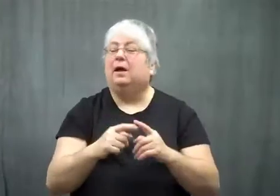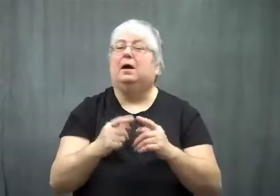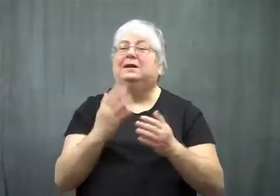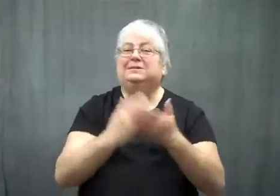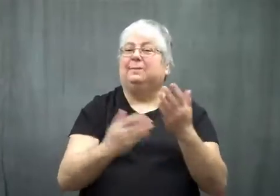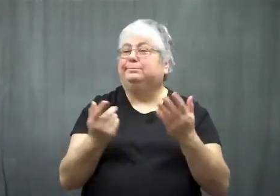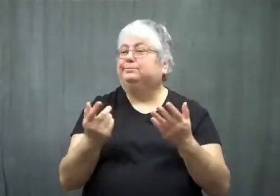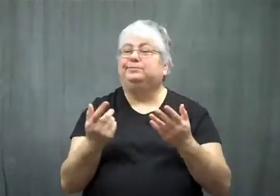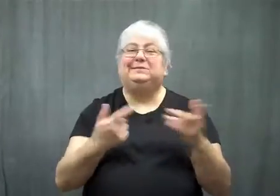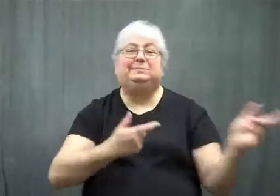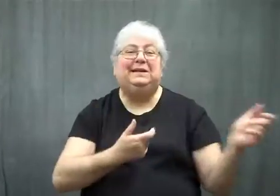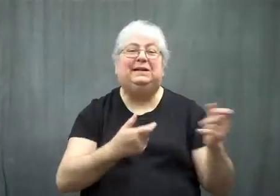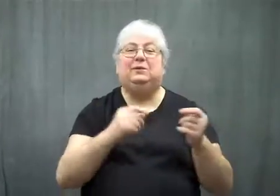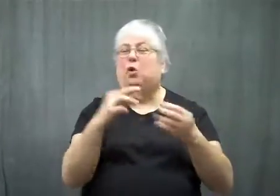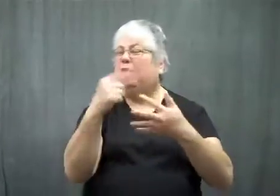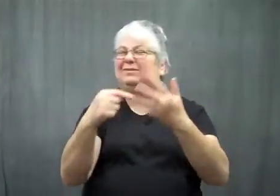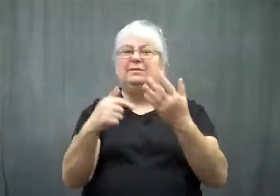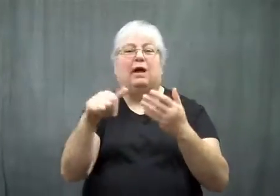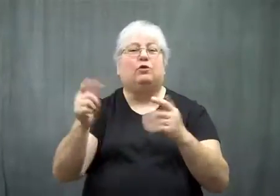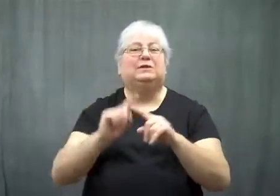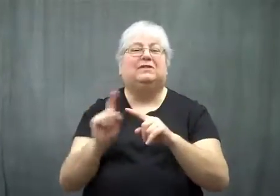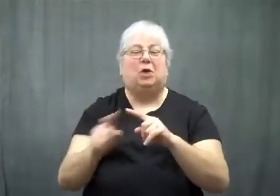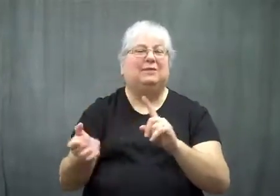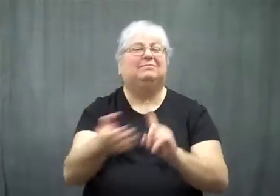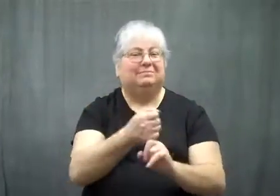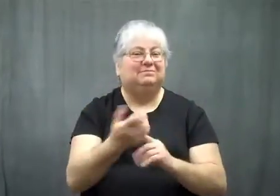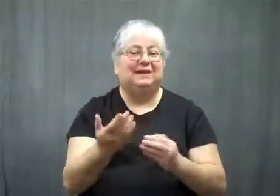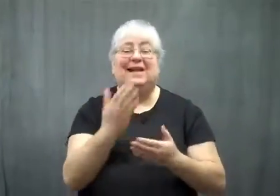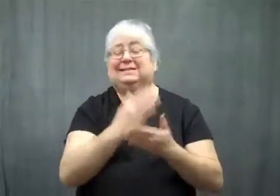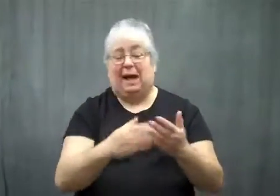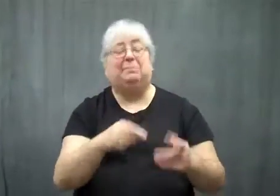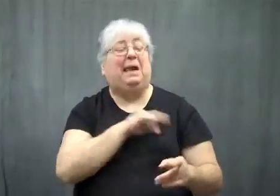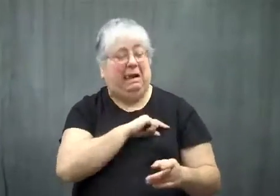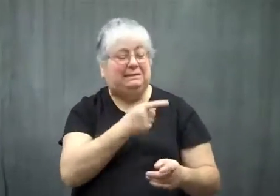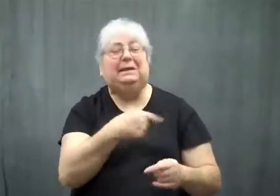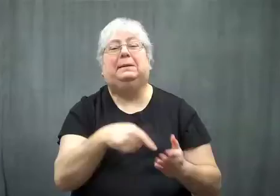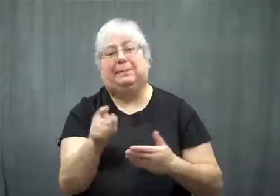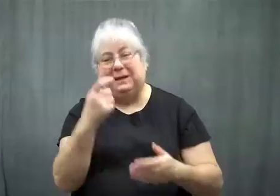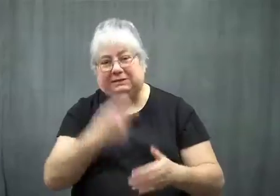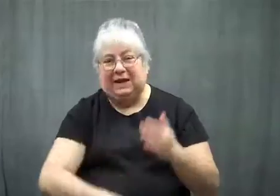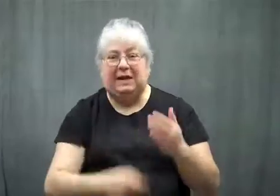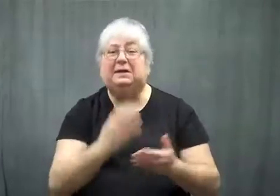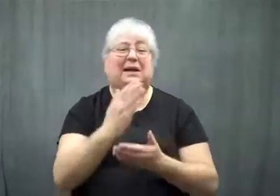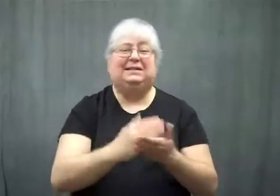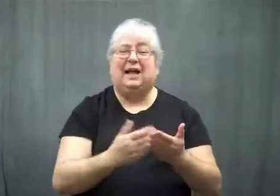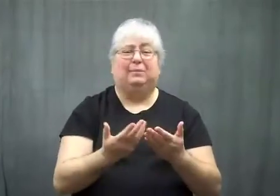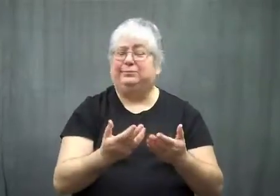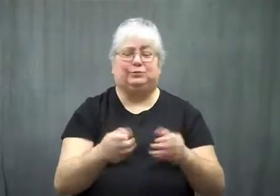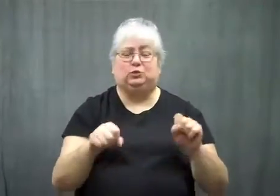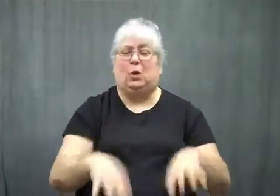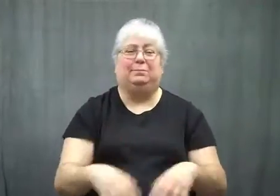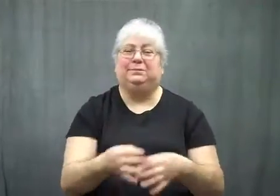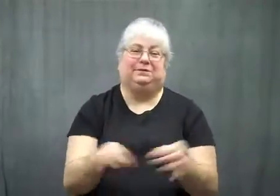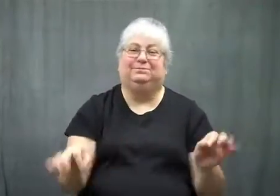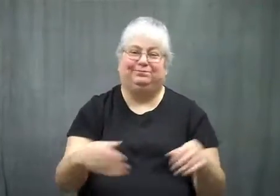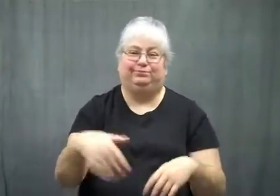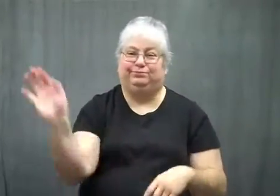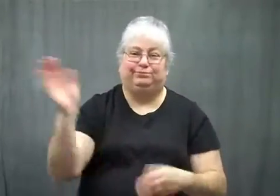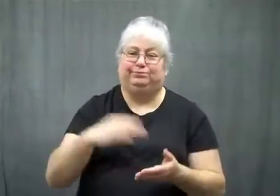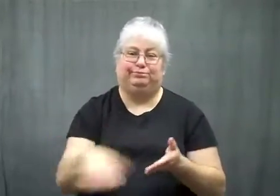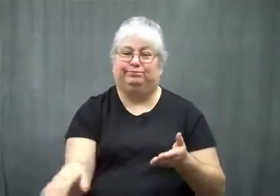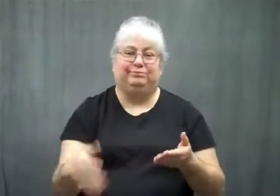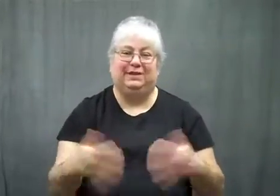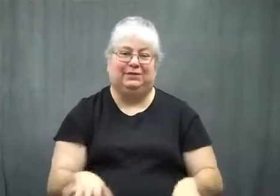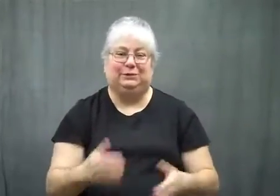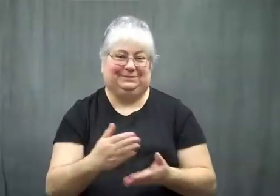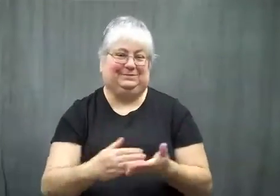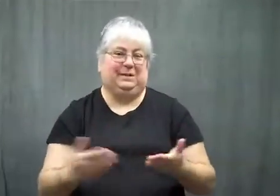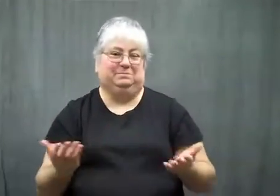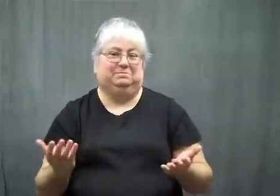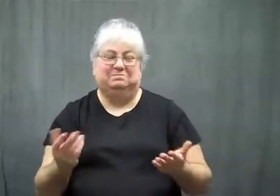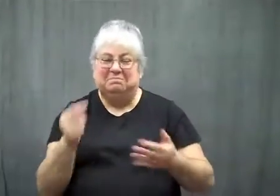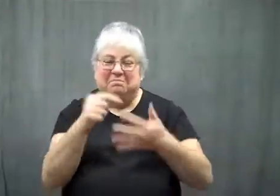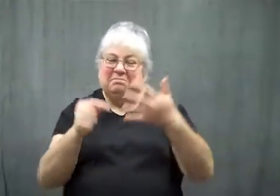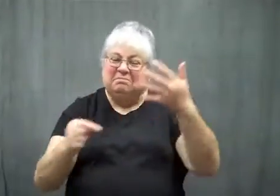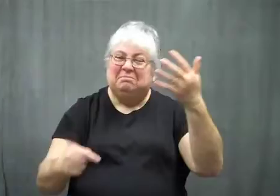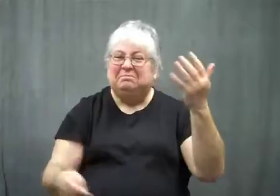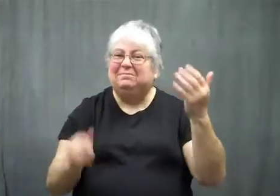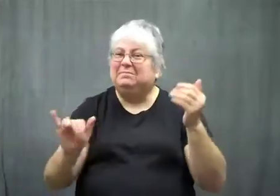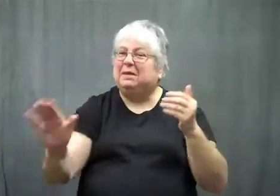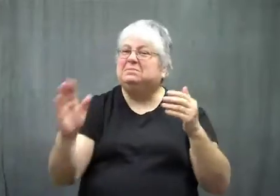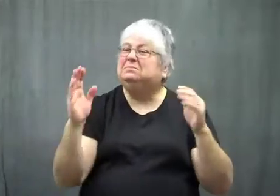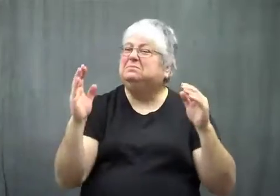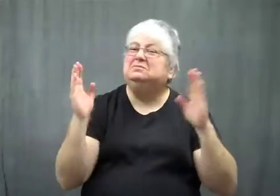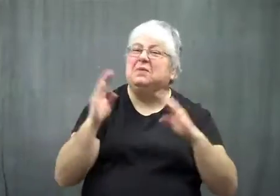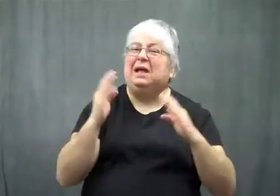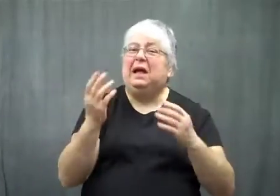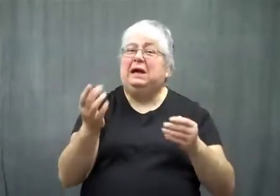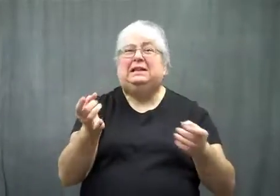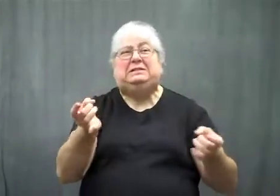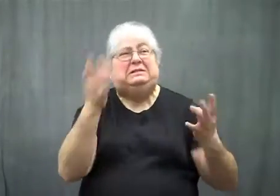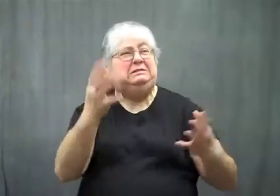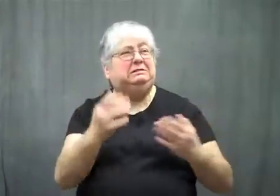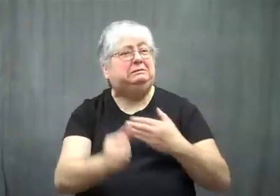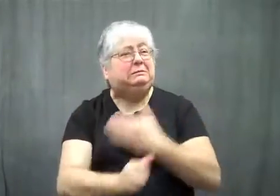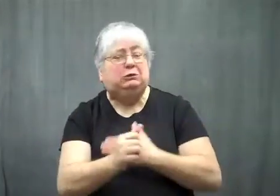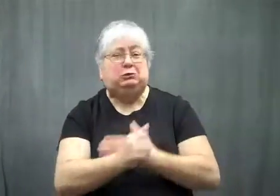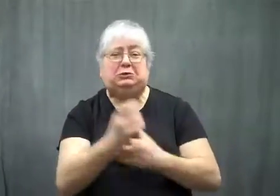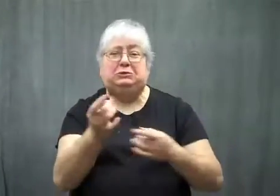He had some traffic infractions, some he was fined for, some were dismissed.